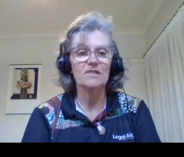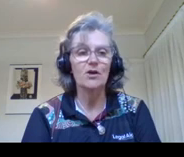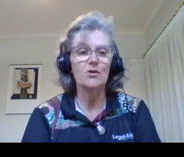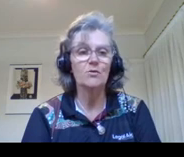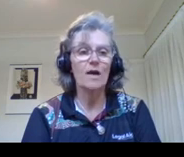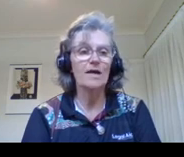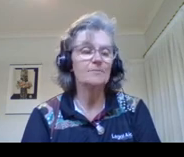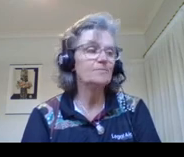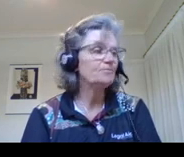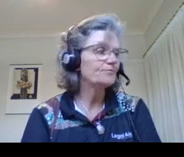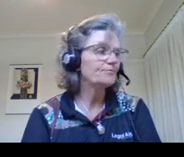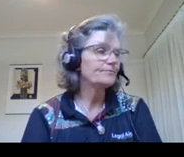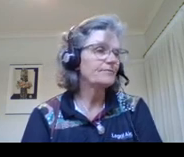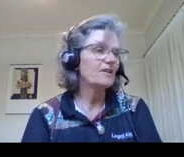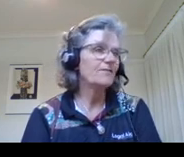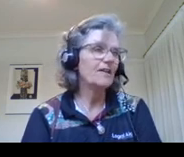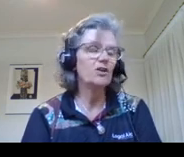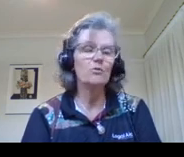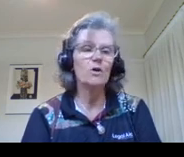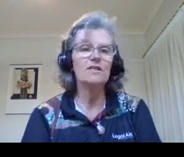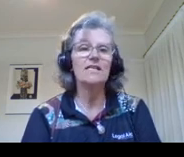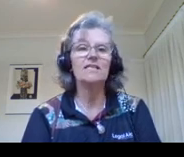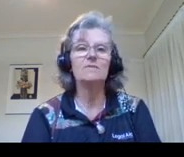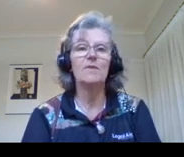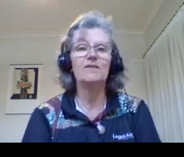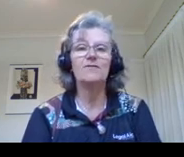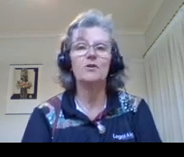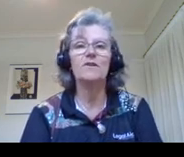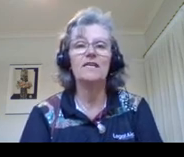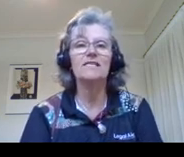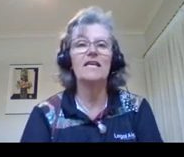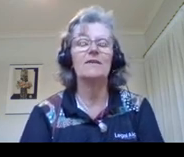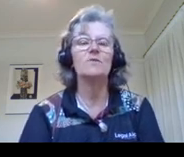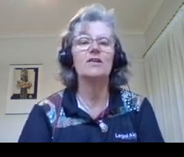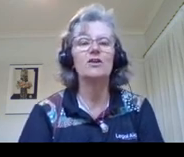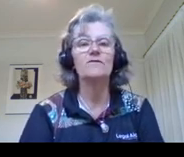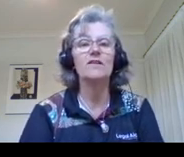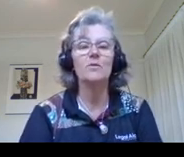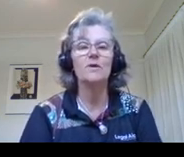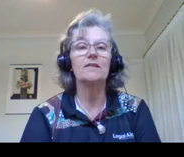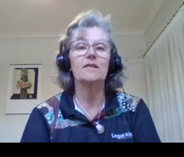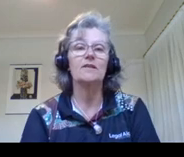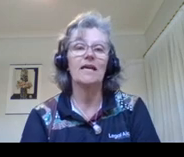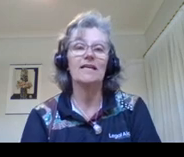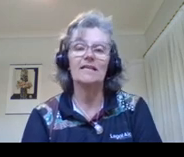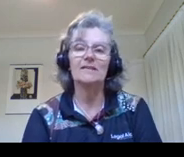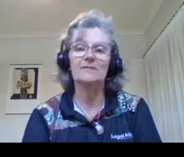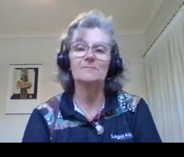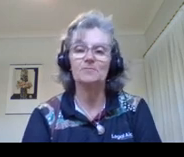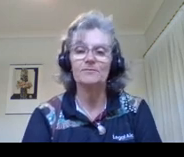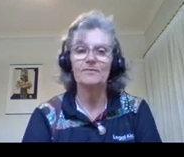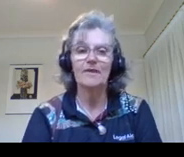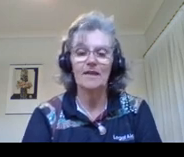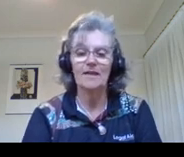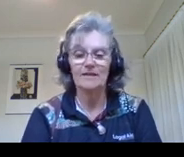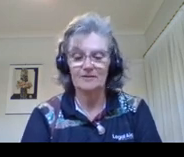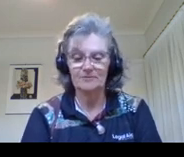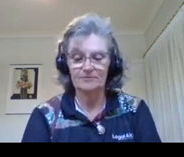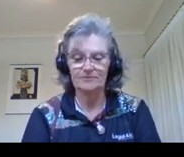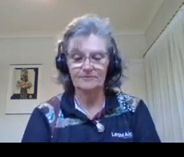so Finn you want to tell us about a few of these scams that you've dealt with lately I will and I’d